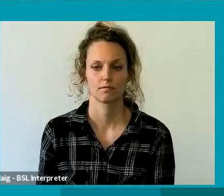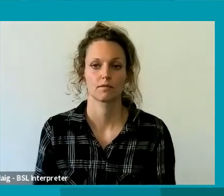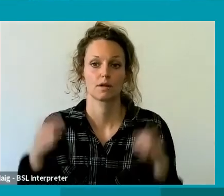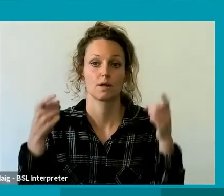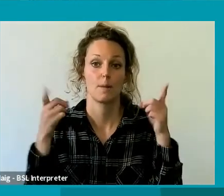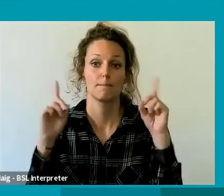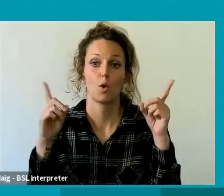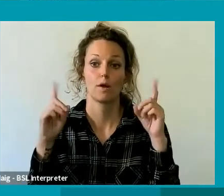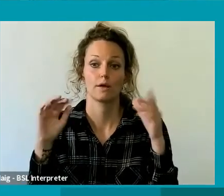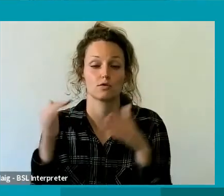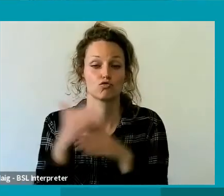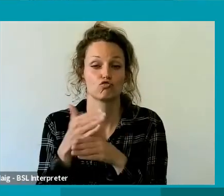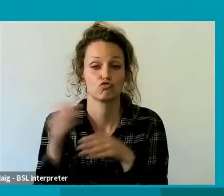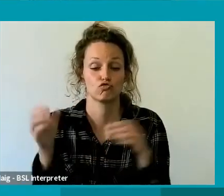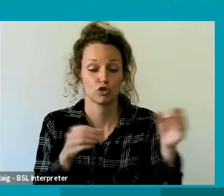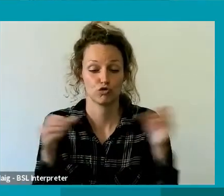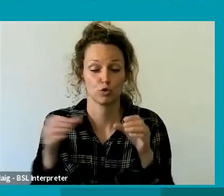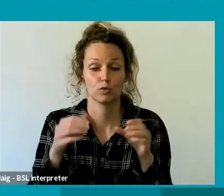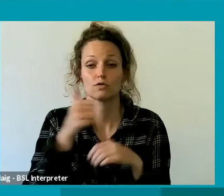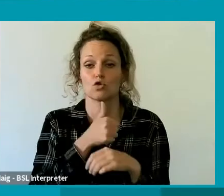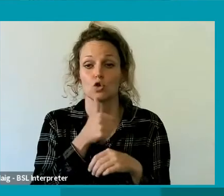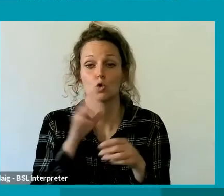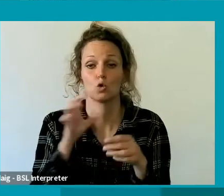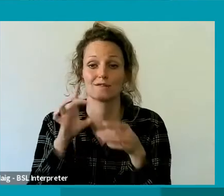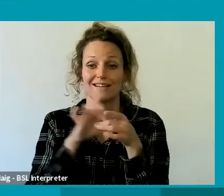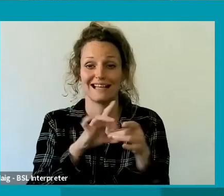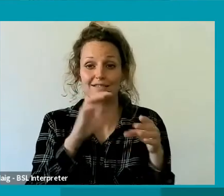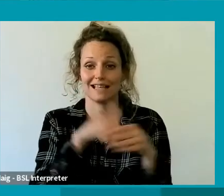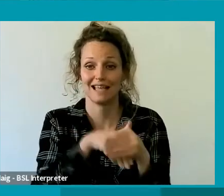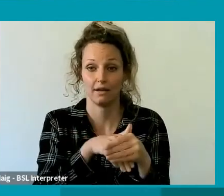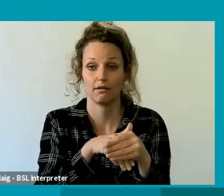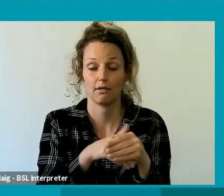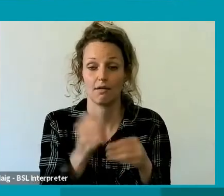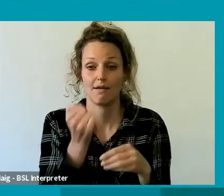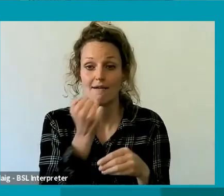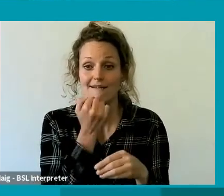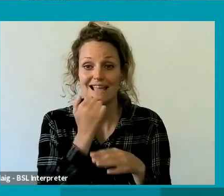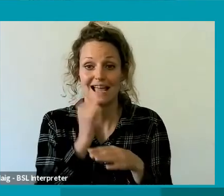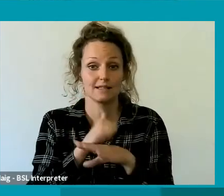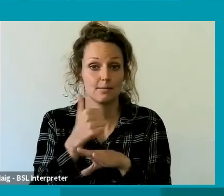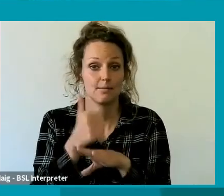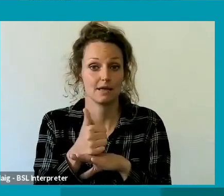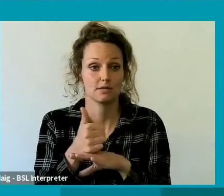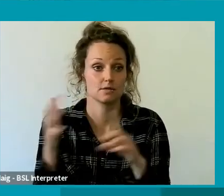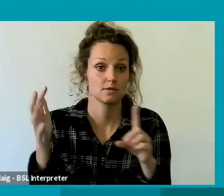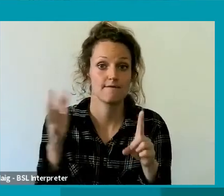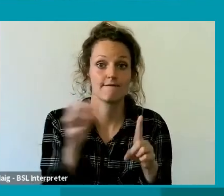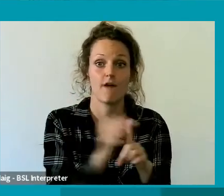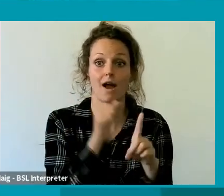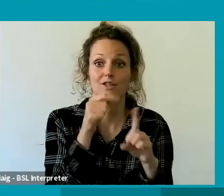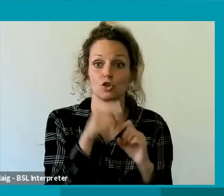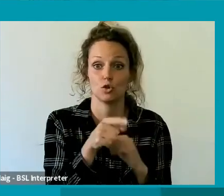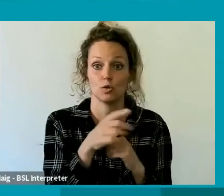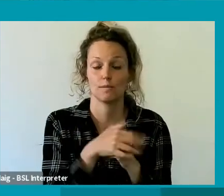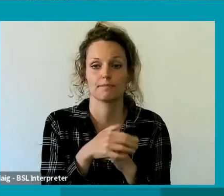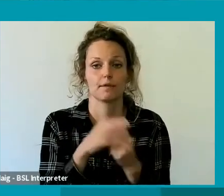as a database to find you. They can also search. For you know different categories,